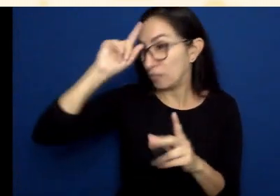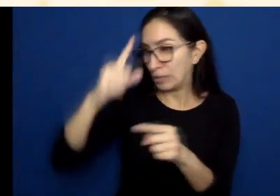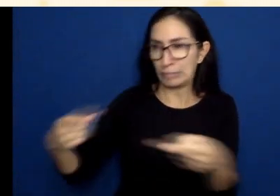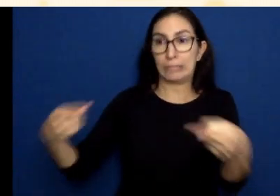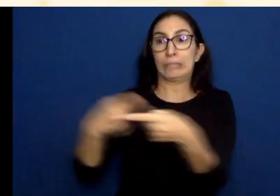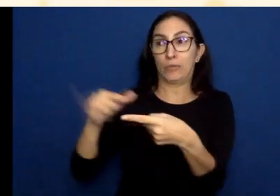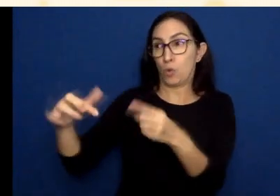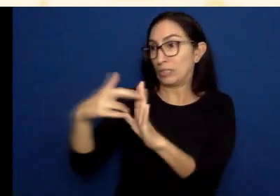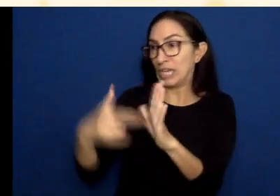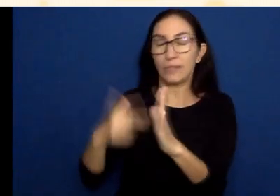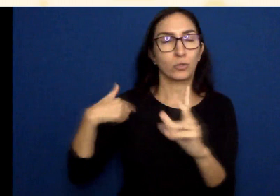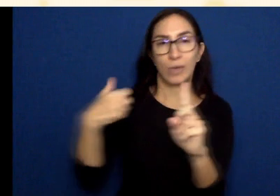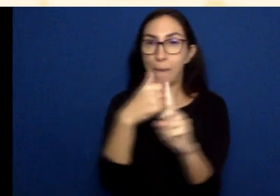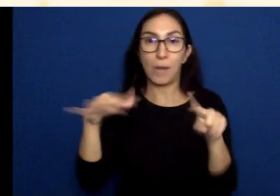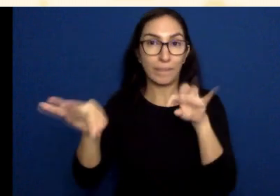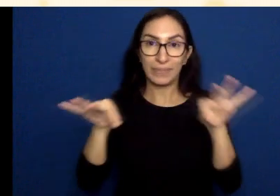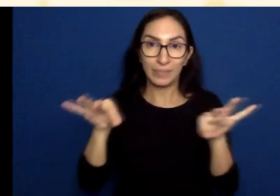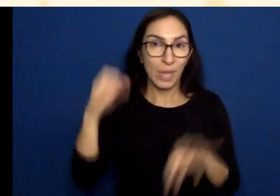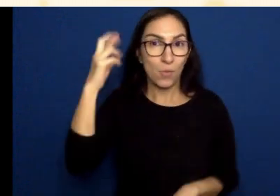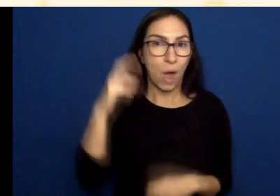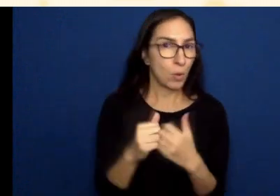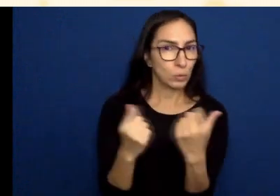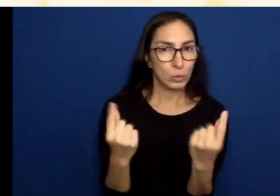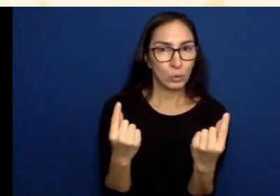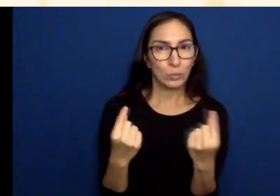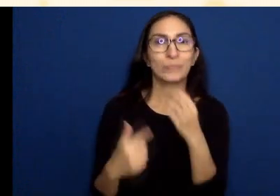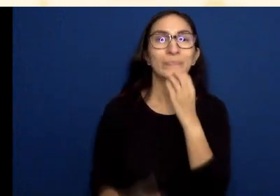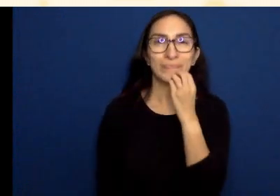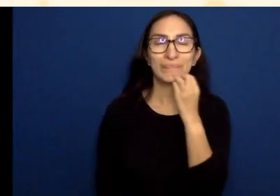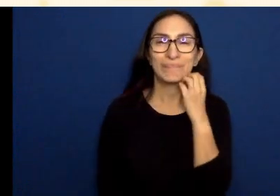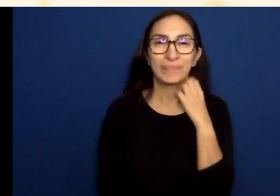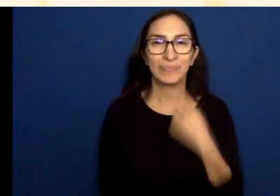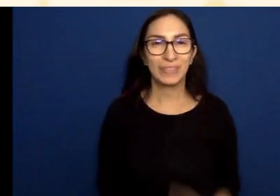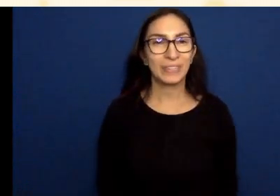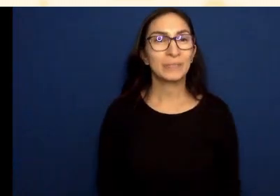And then when we were including all those WCAG 2.1 things, we as a committee found there are some areas